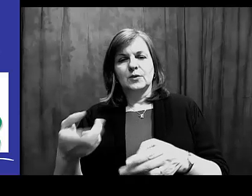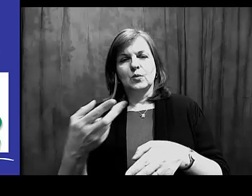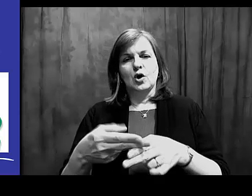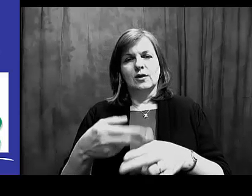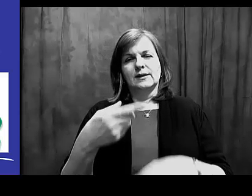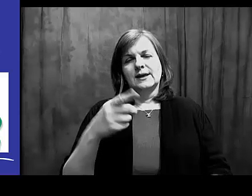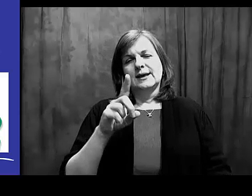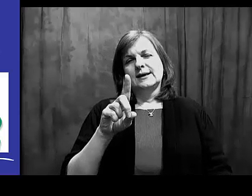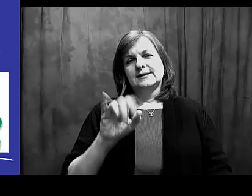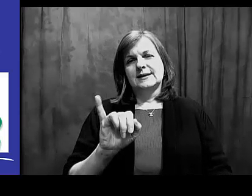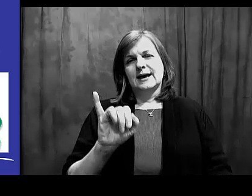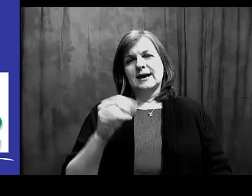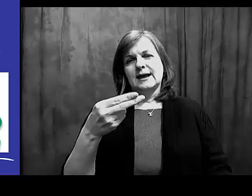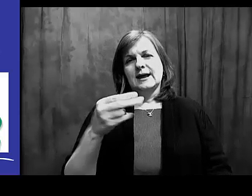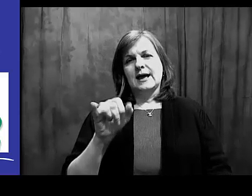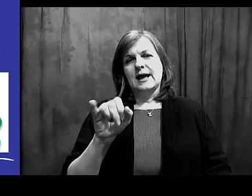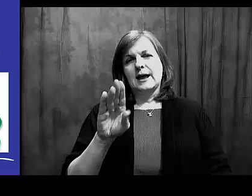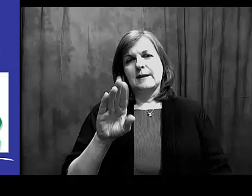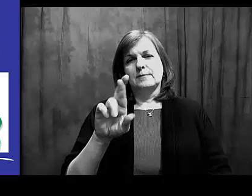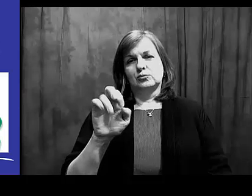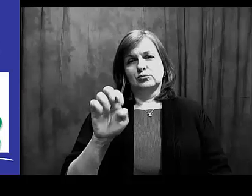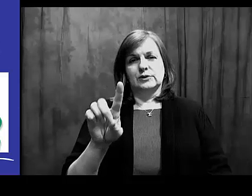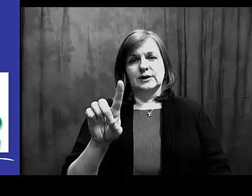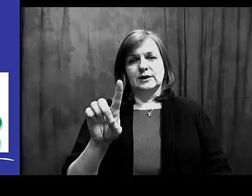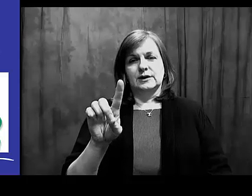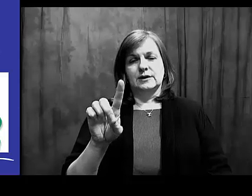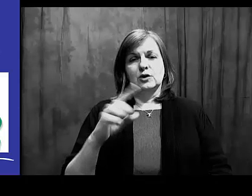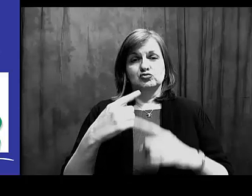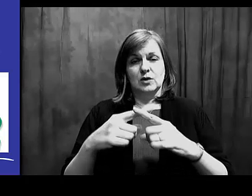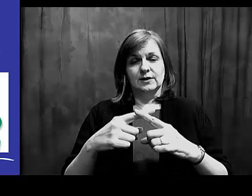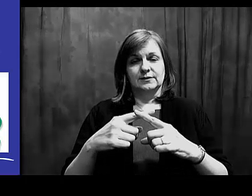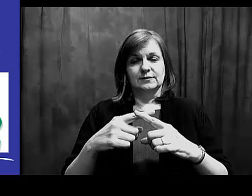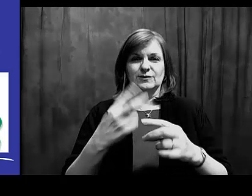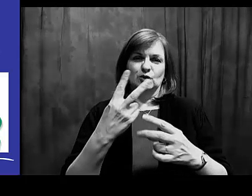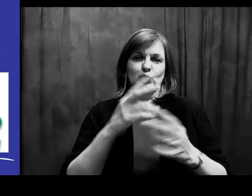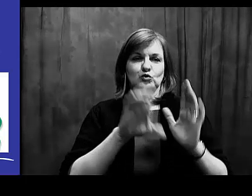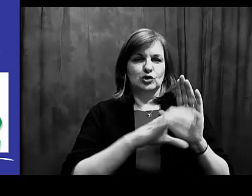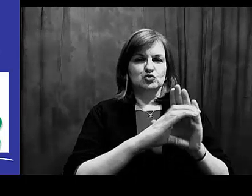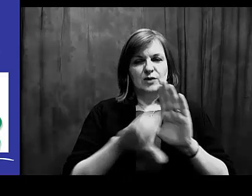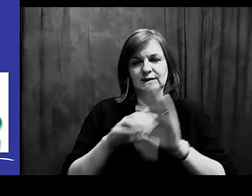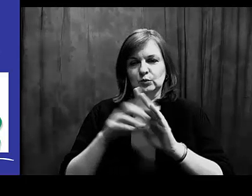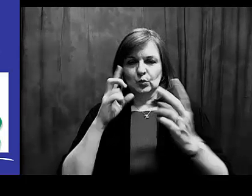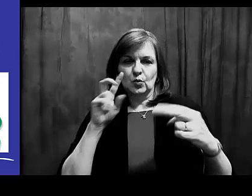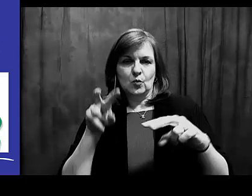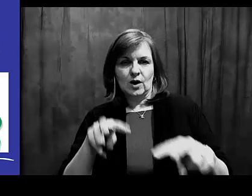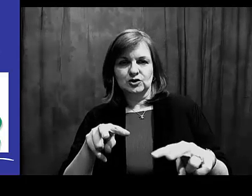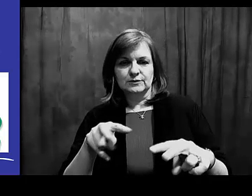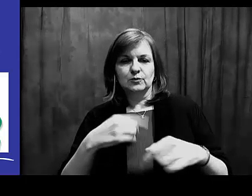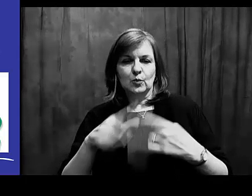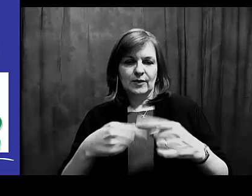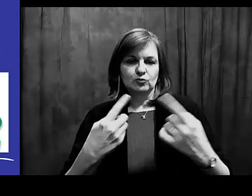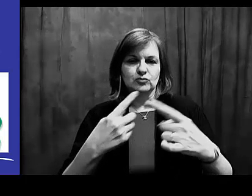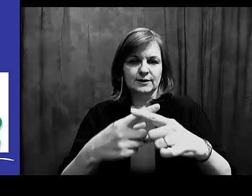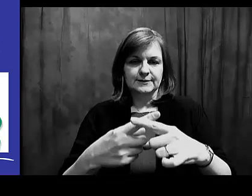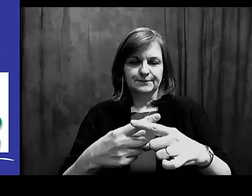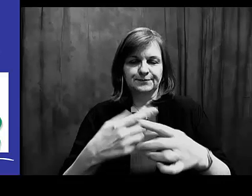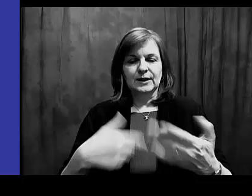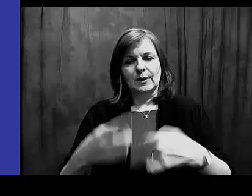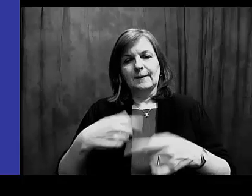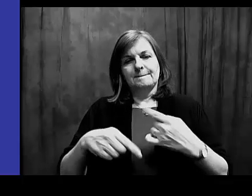something that we referred to as a dihybrid -- so two traits when we're considering the genetics behind it